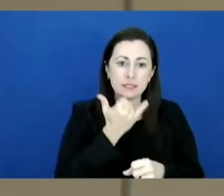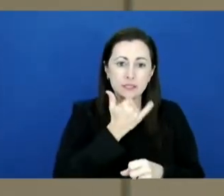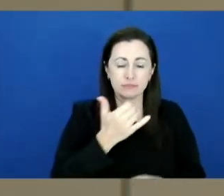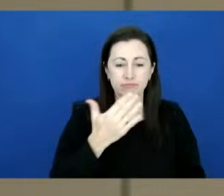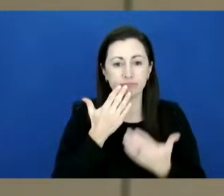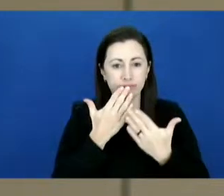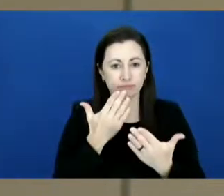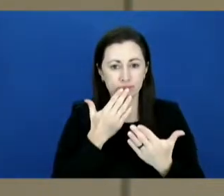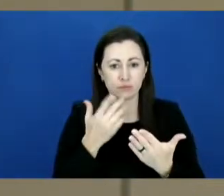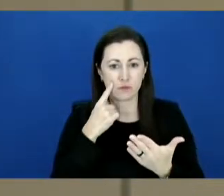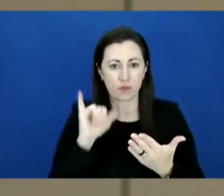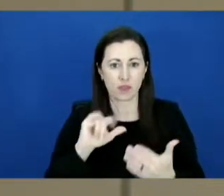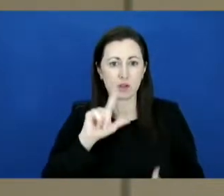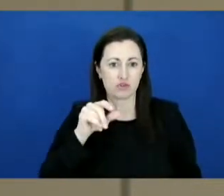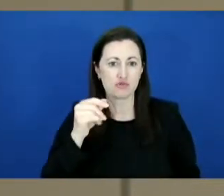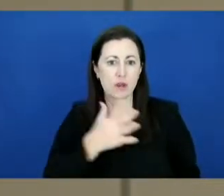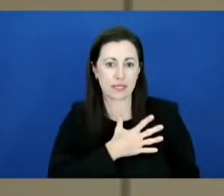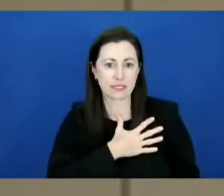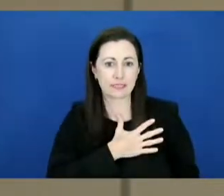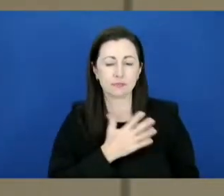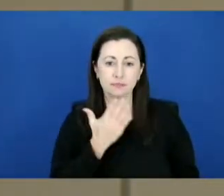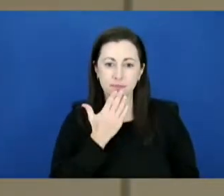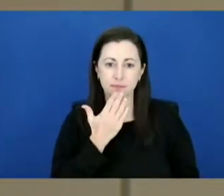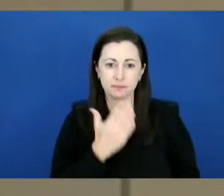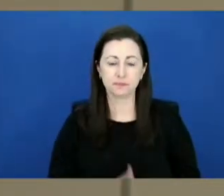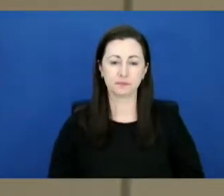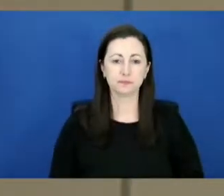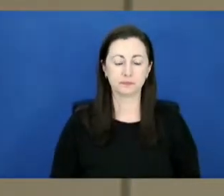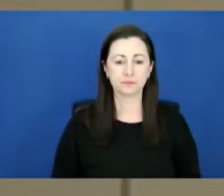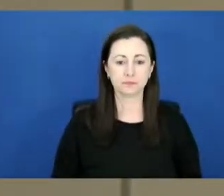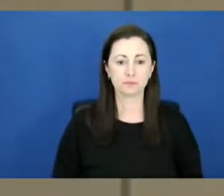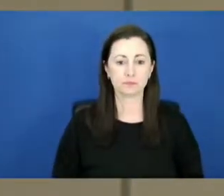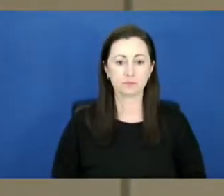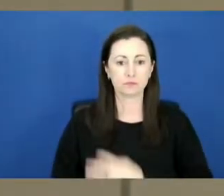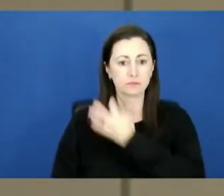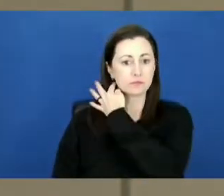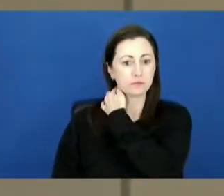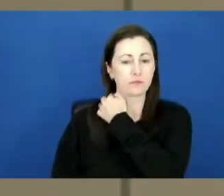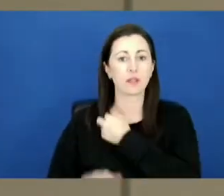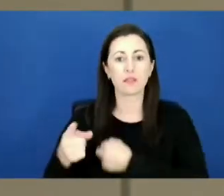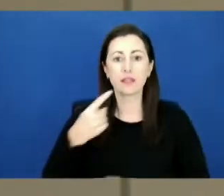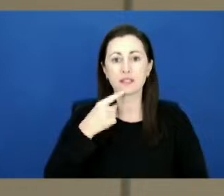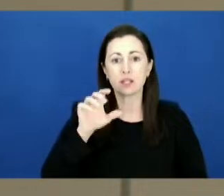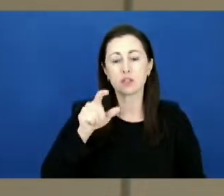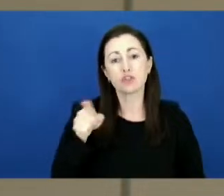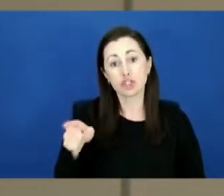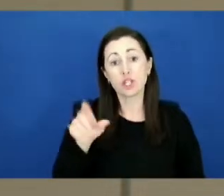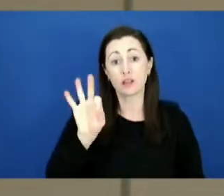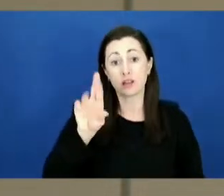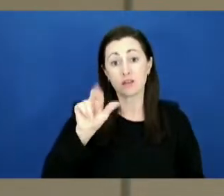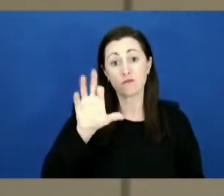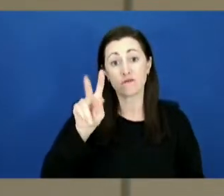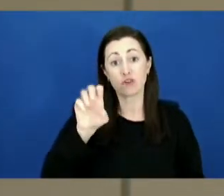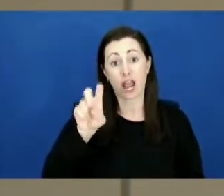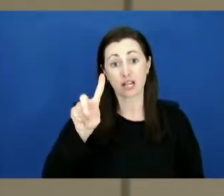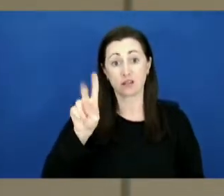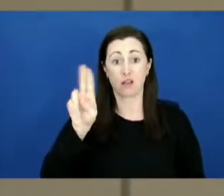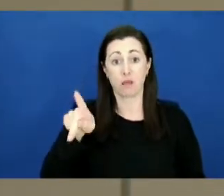BECAUSE SHE NEVER, YOU KNOW, SO WE ALL MAKE MISTAKES, THANK YOU